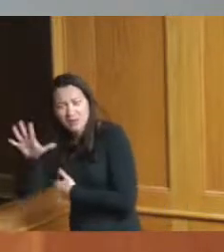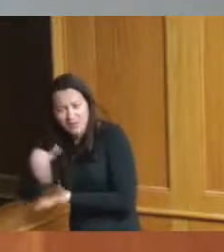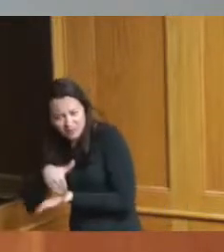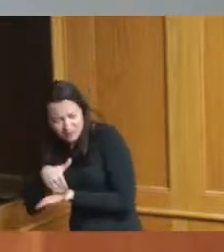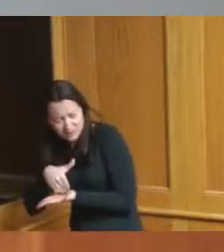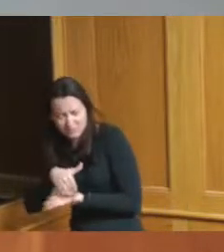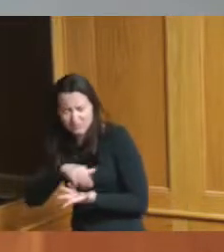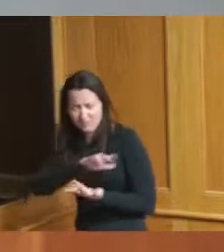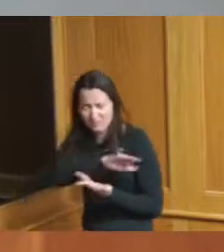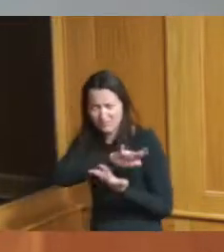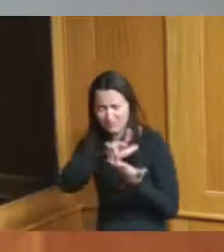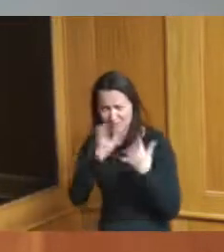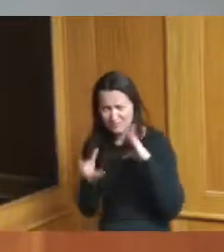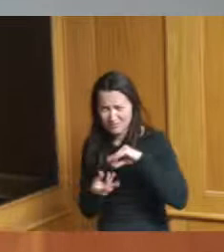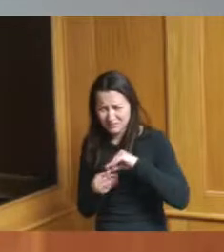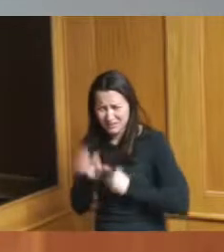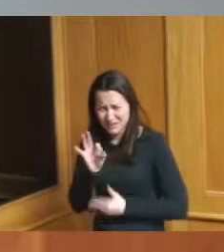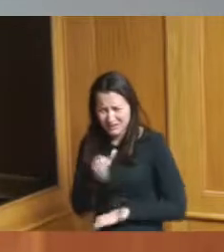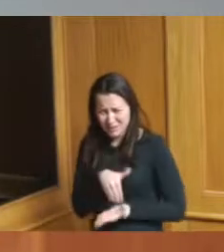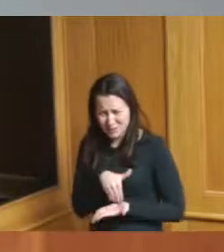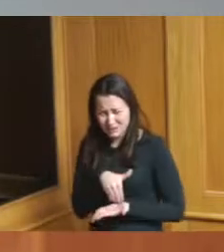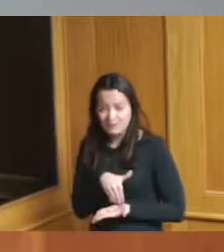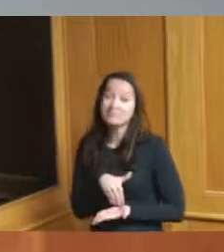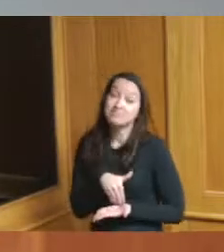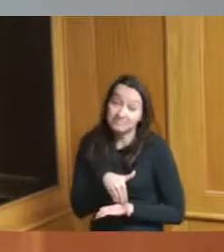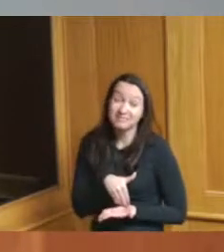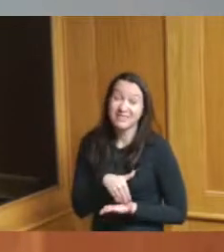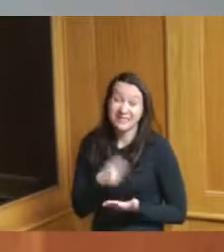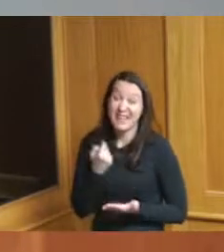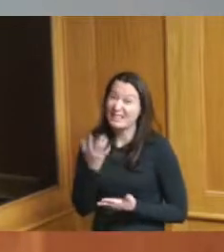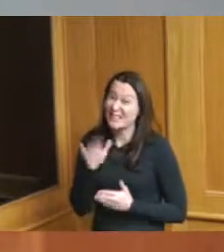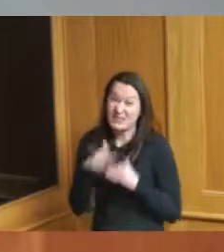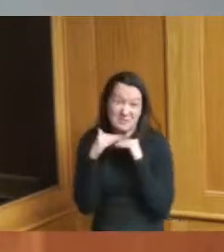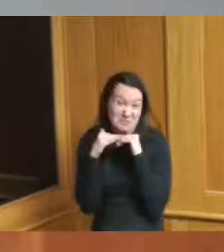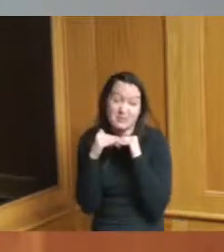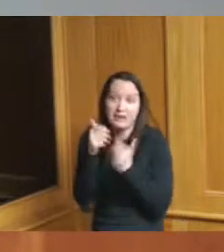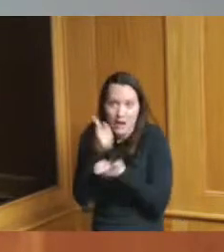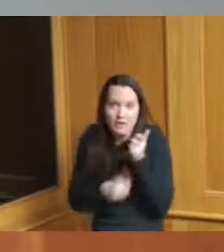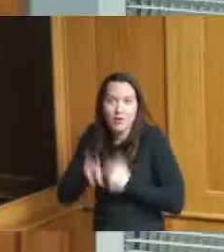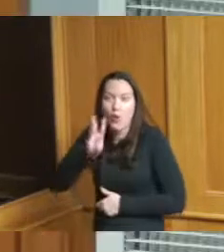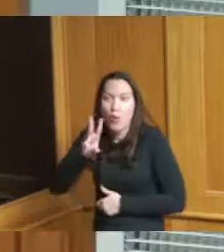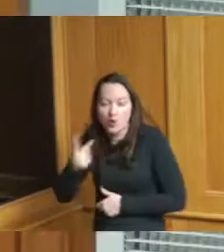so that's nine thousand and that's just the tip of the iceberg because every Walgreens CVS Kroger